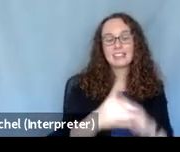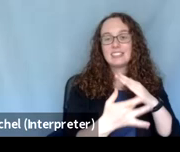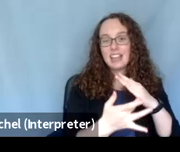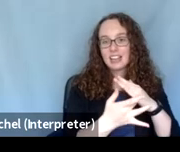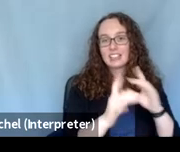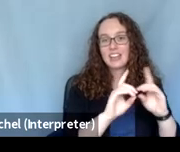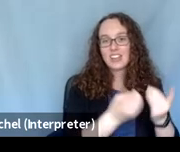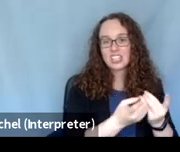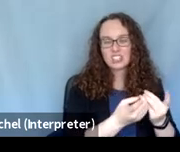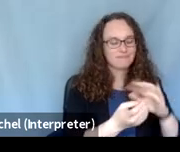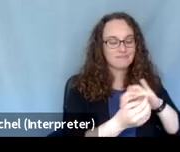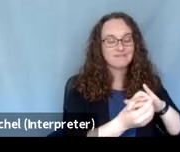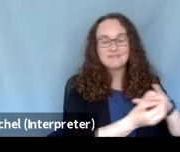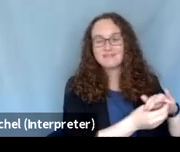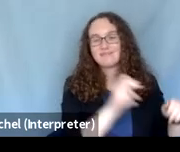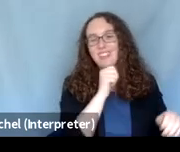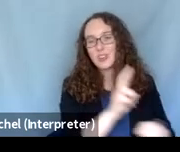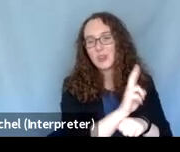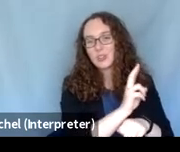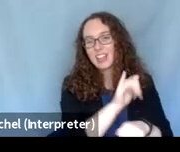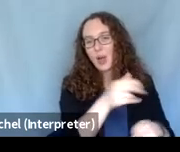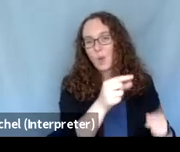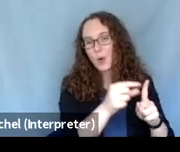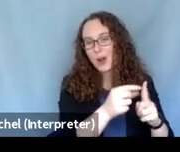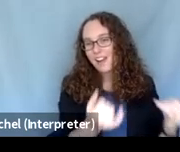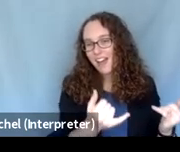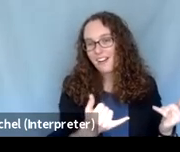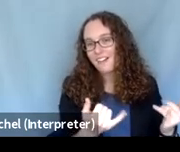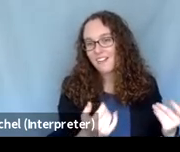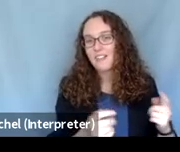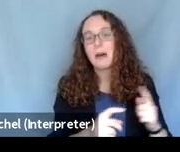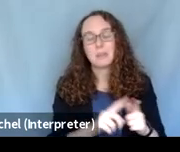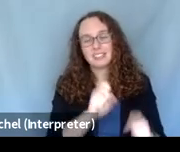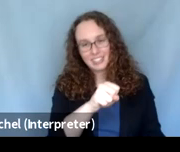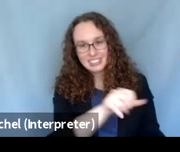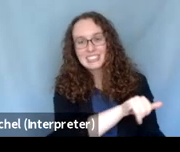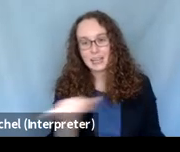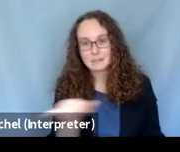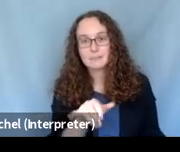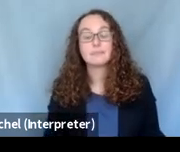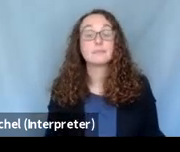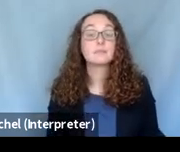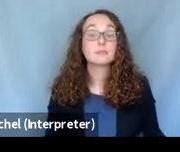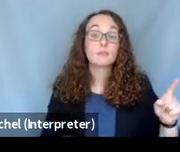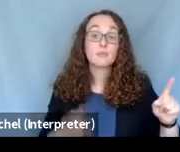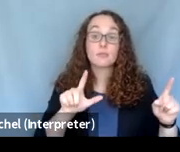If anyone has a questions, please type your questions in the chat box and we'll be happy to respond to you.